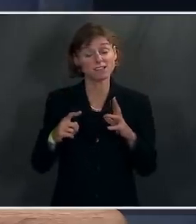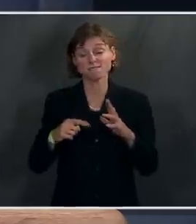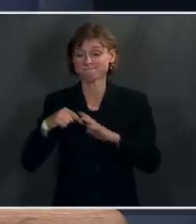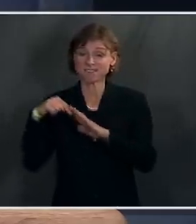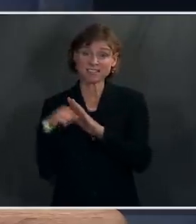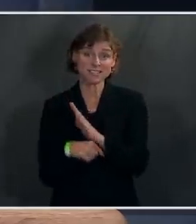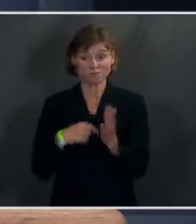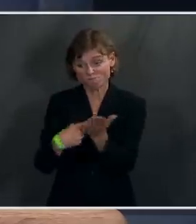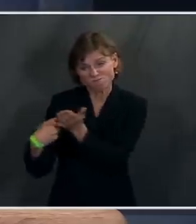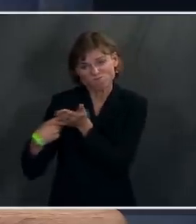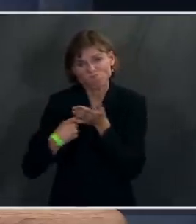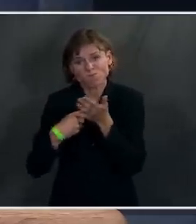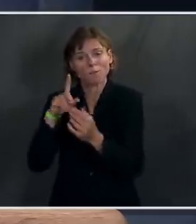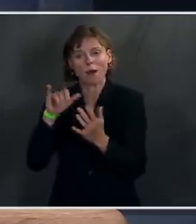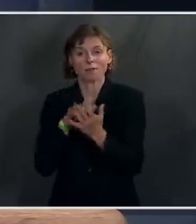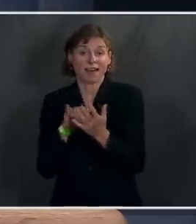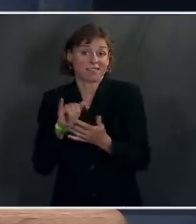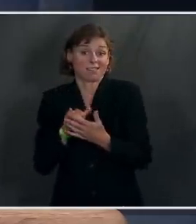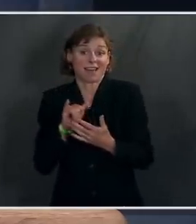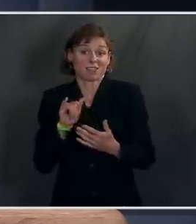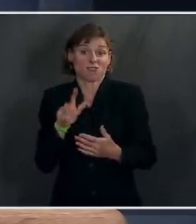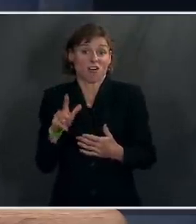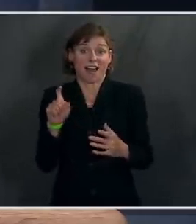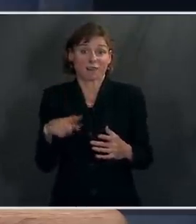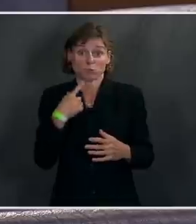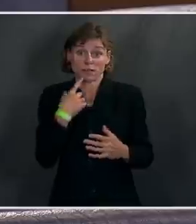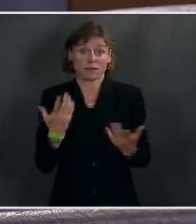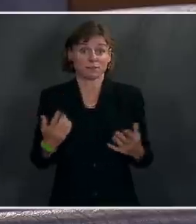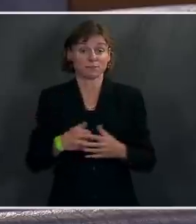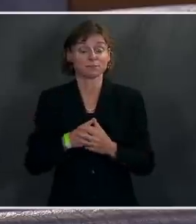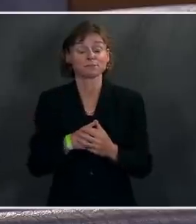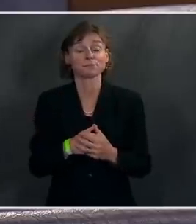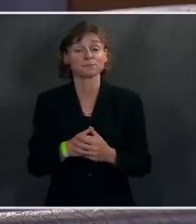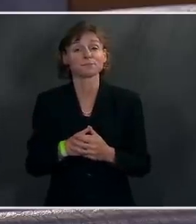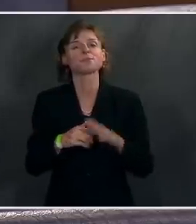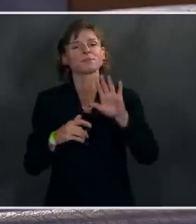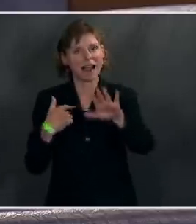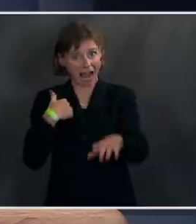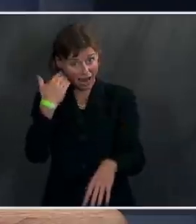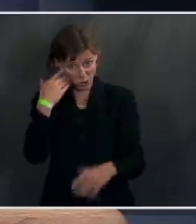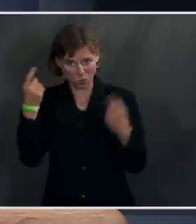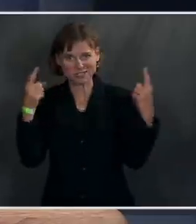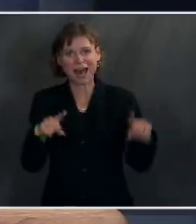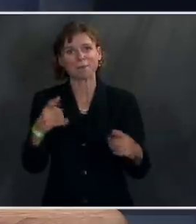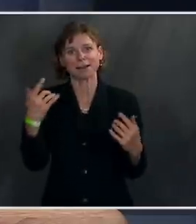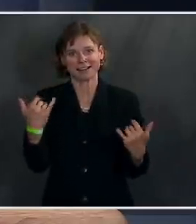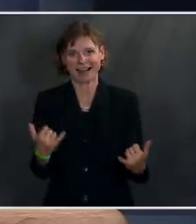than what we provided last night. The Press: Ms. Psaki: I know it's happening right now, so I don't actually know.